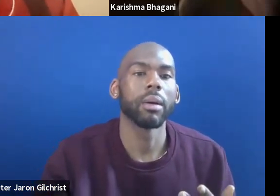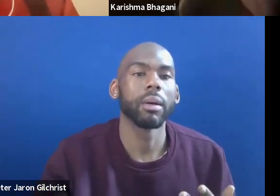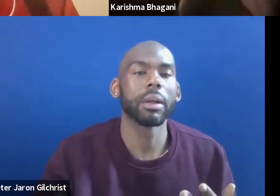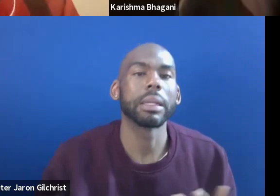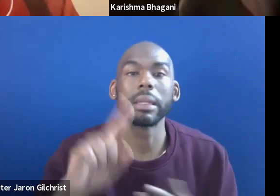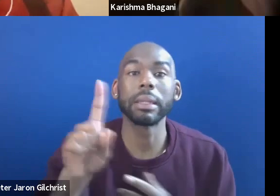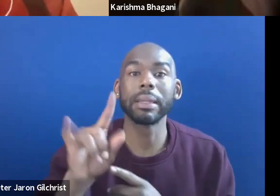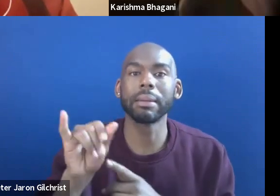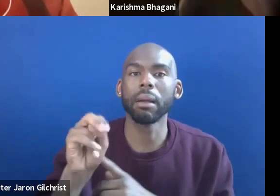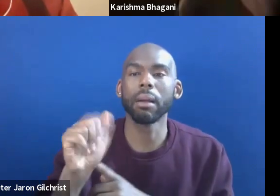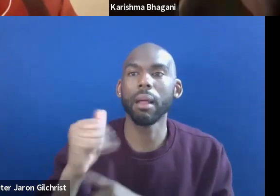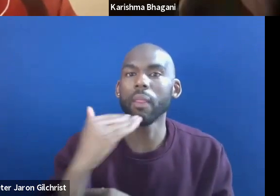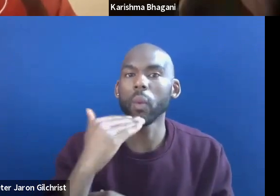You're breaking a bit.